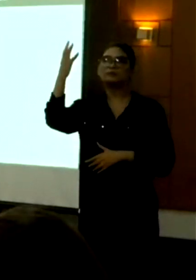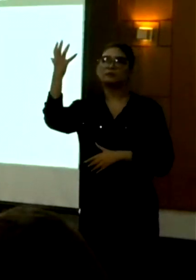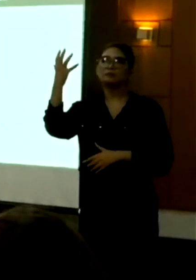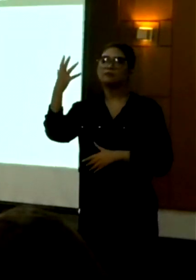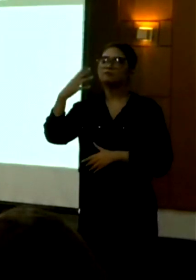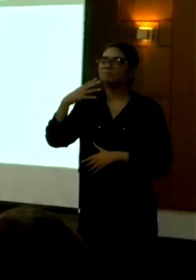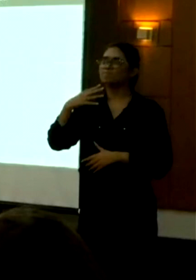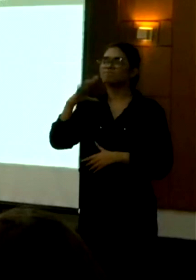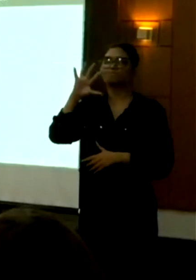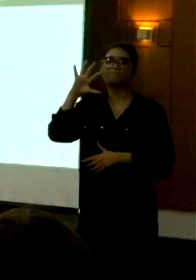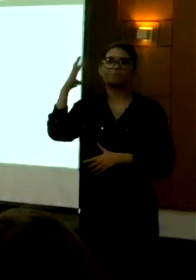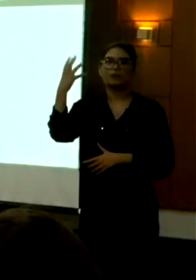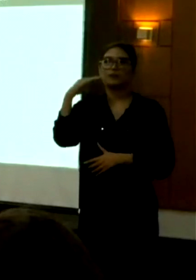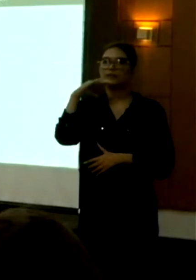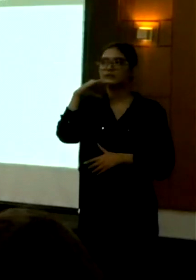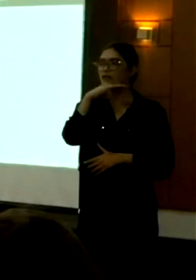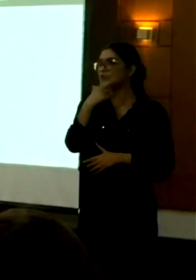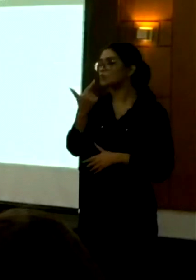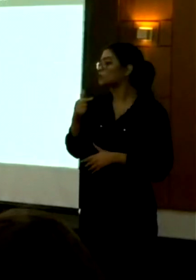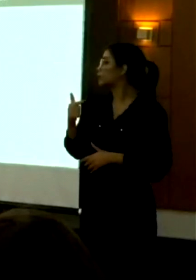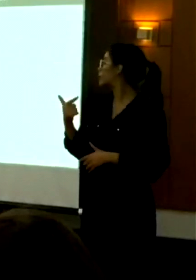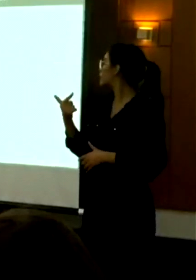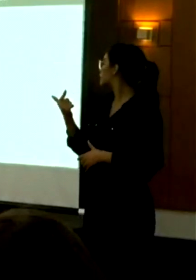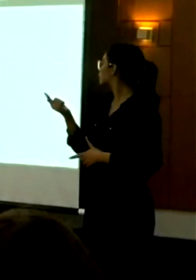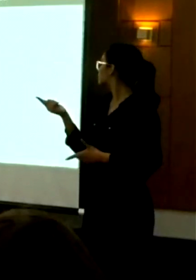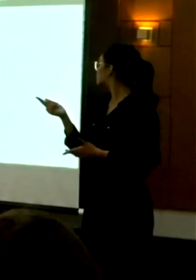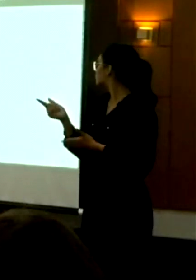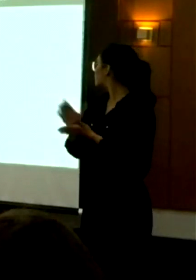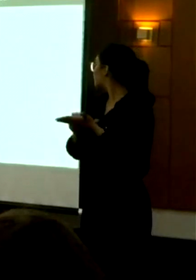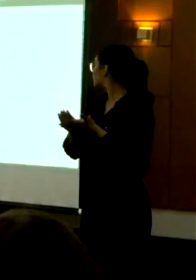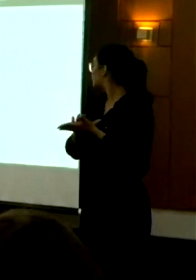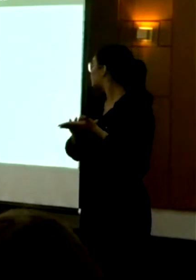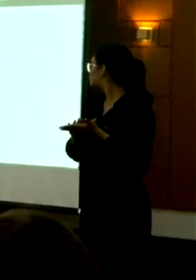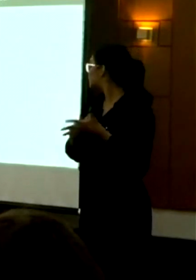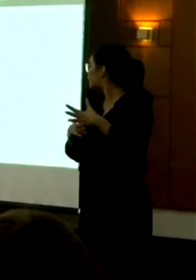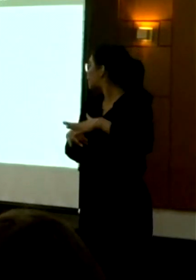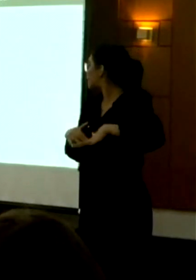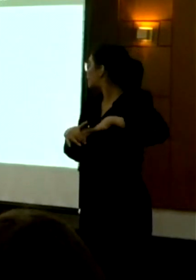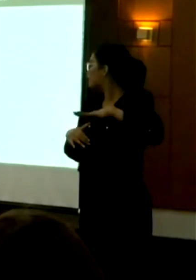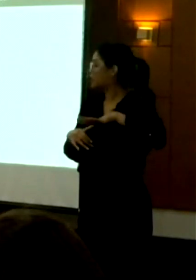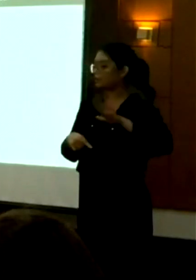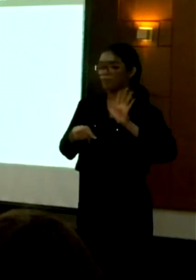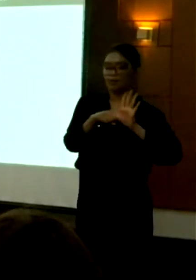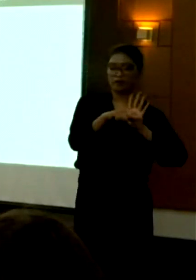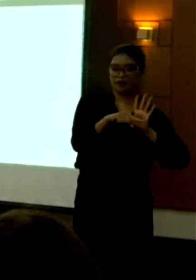no there is no area here, it is negative , that is, the temperature does not decrease in any region,